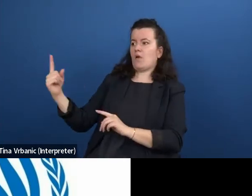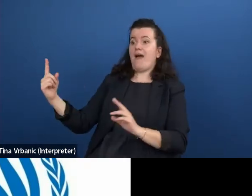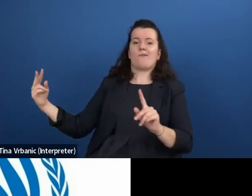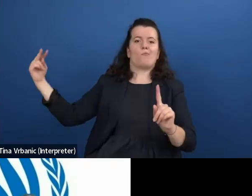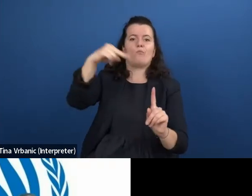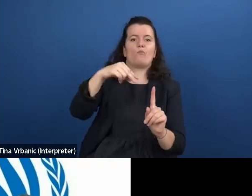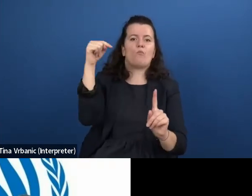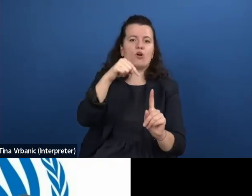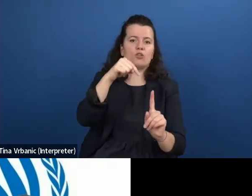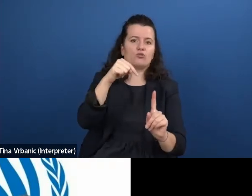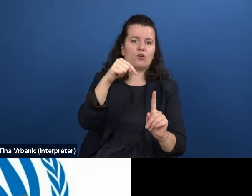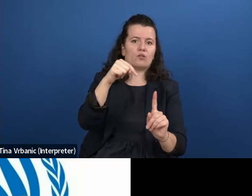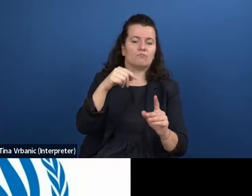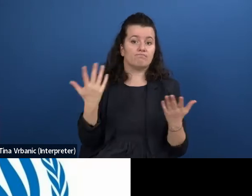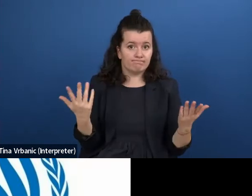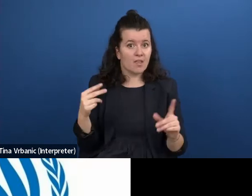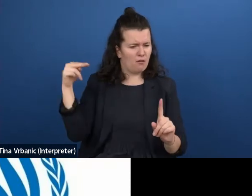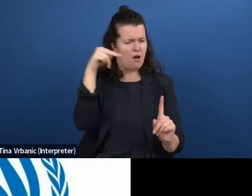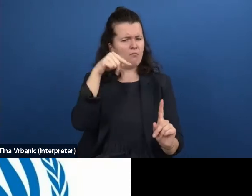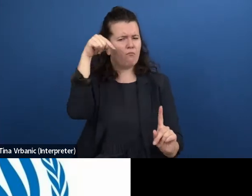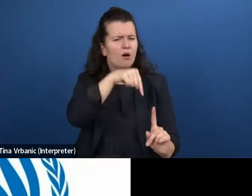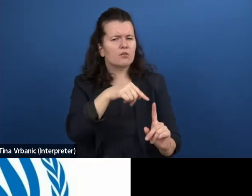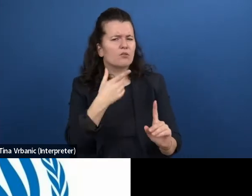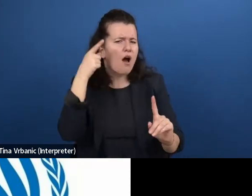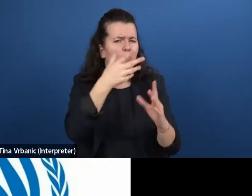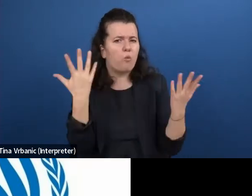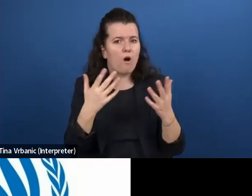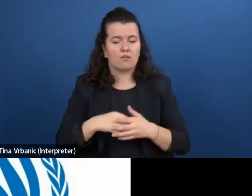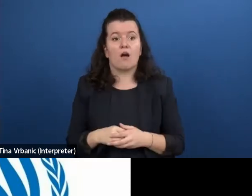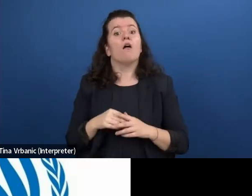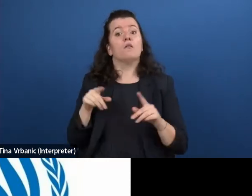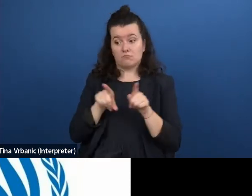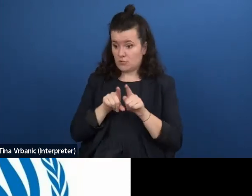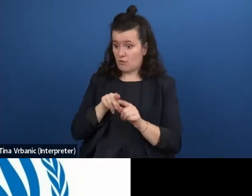to prevent human trafficking for all forms of exploitation.